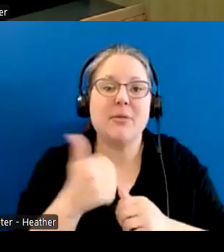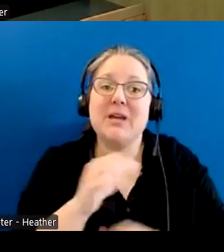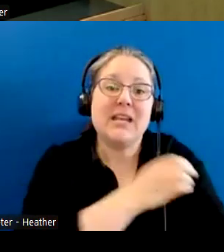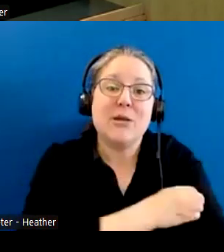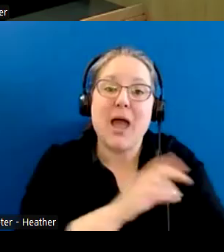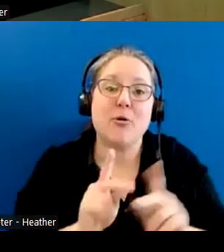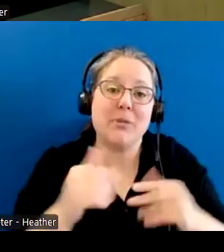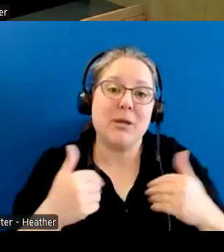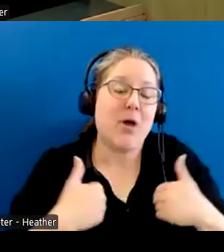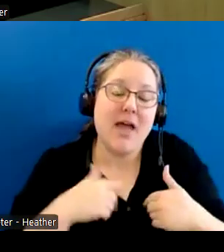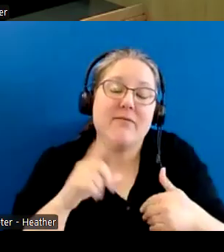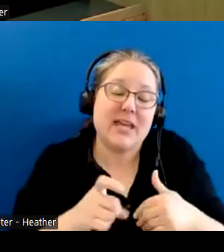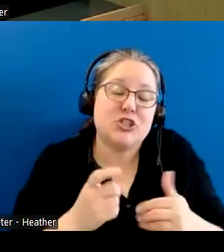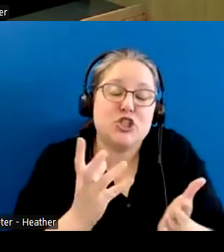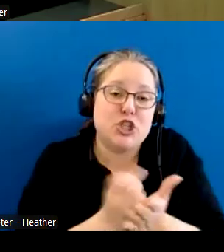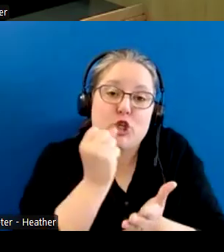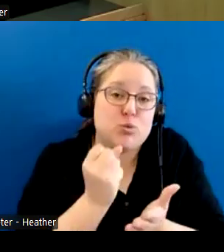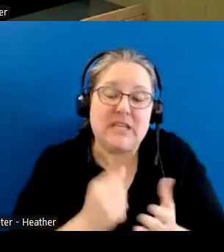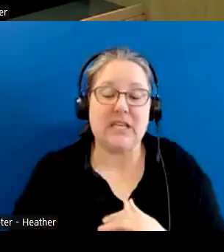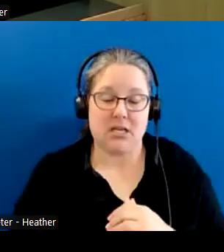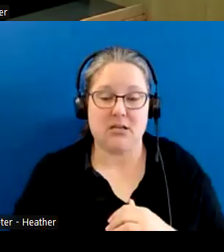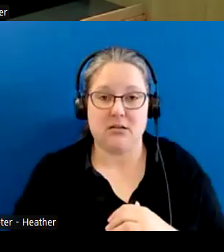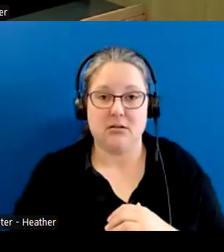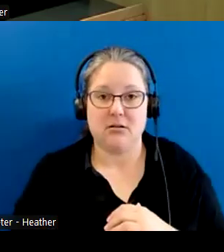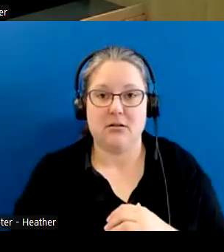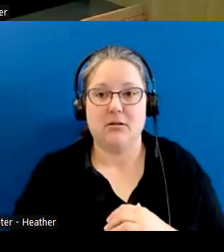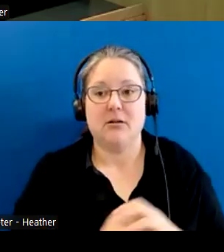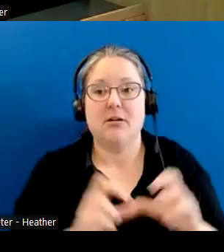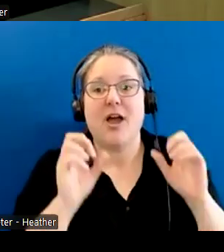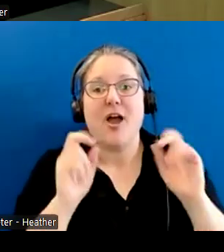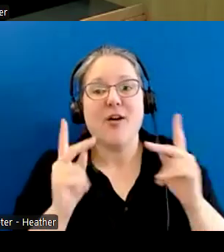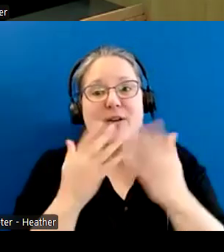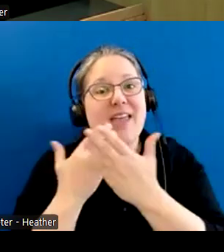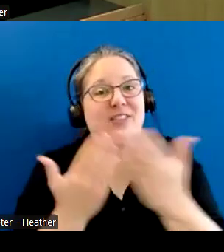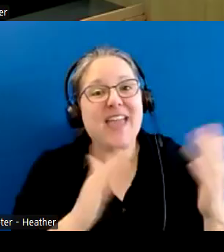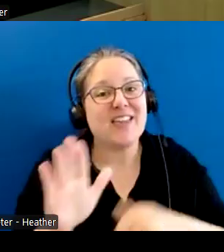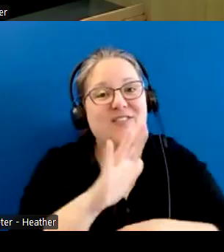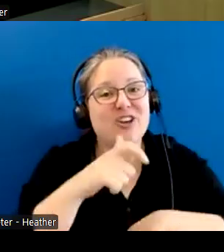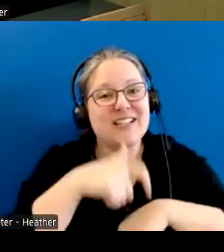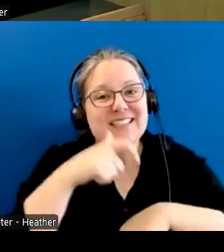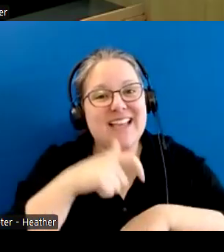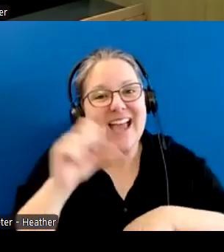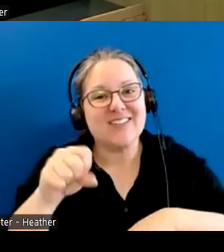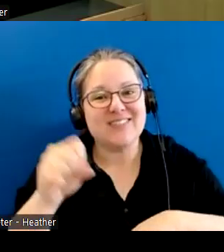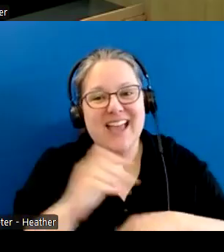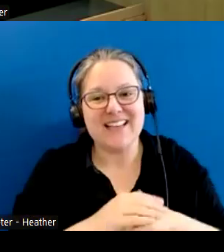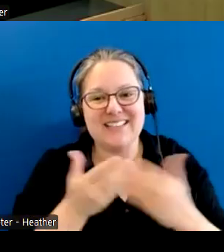people have they should use it for this purpose. Okay. Well thank you. Thank you. You're welcome.